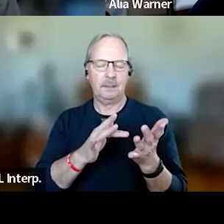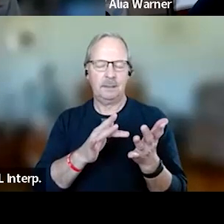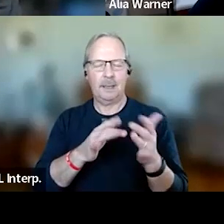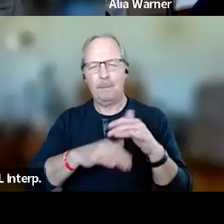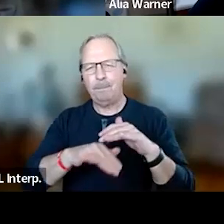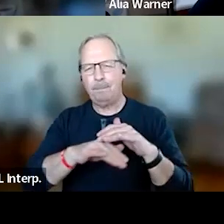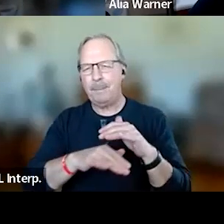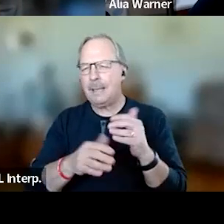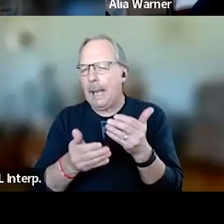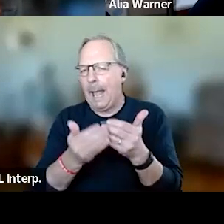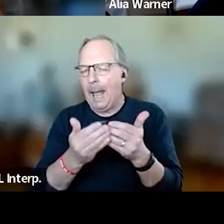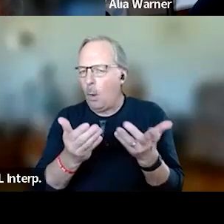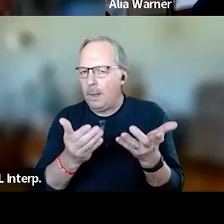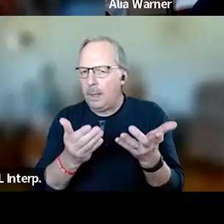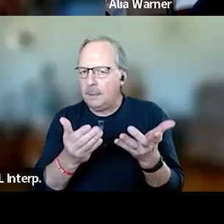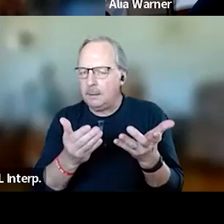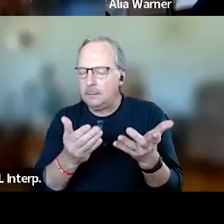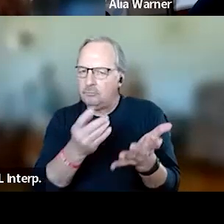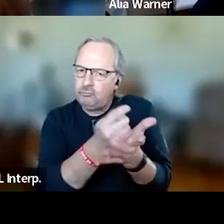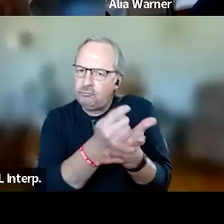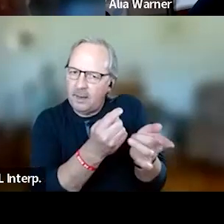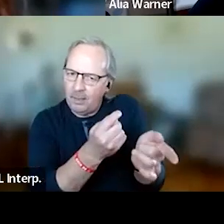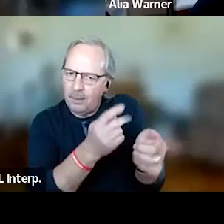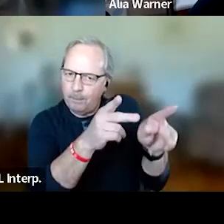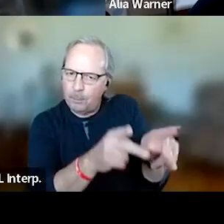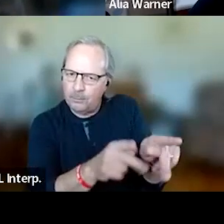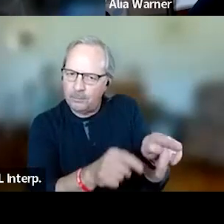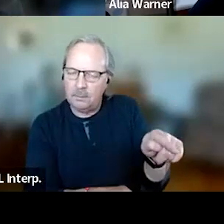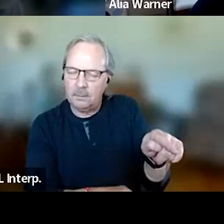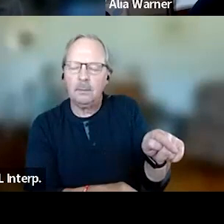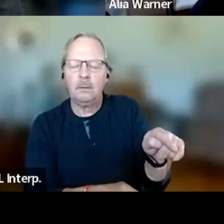we get someone treated if they have lack of insight.